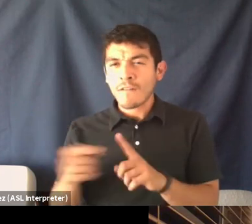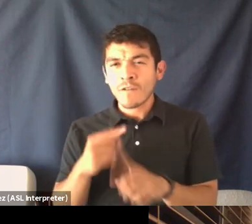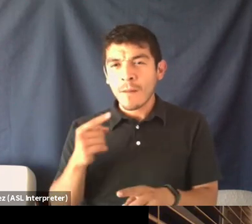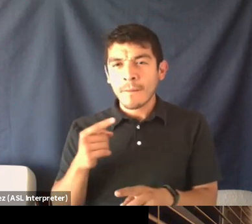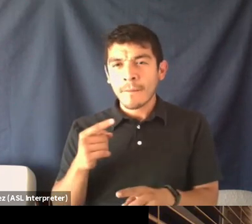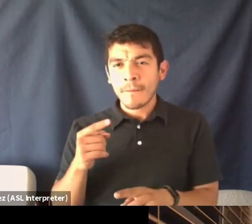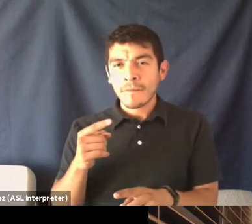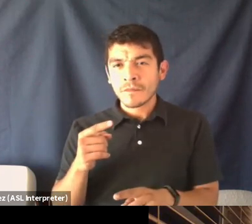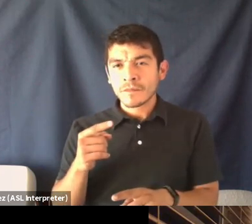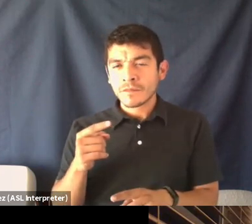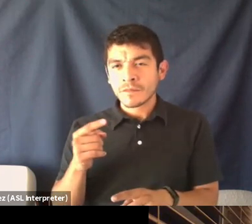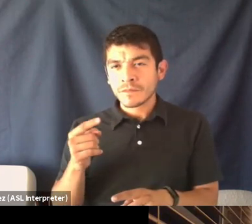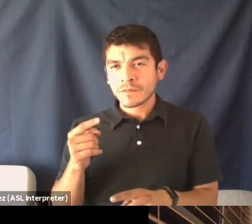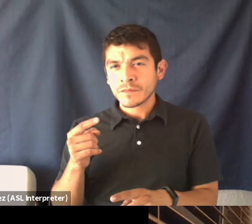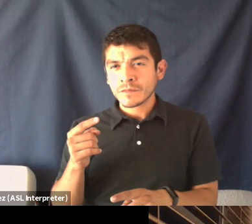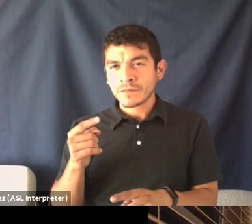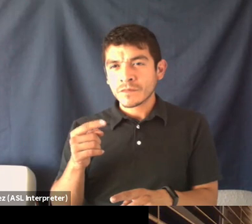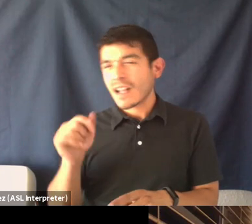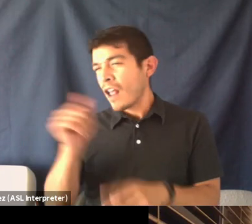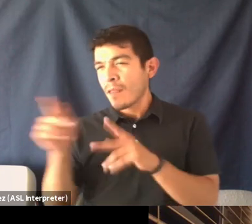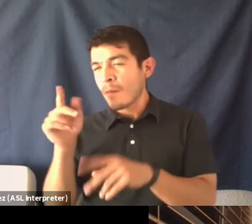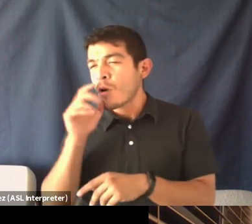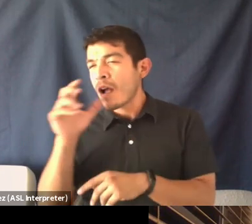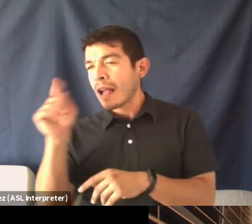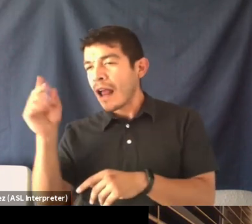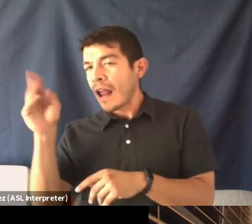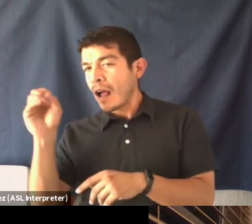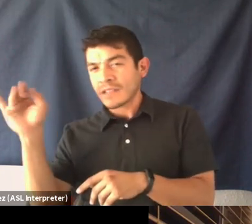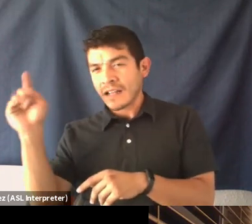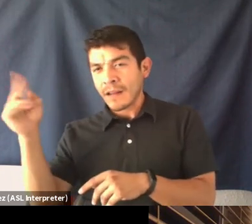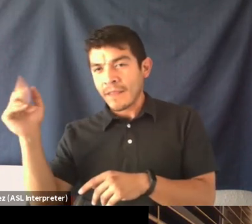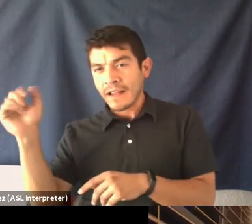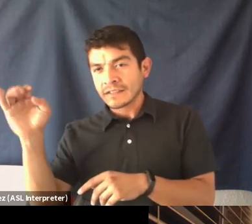Cat Hobbs and Elizabeth Gesas. They all, it was an interesting relationship